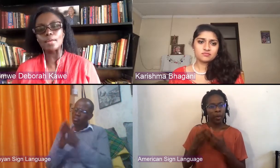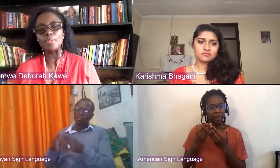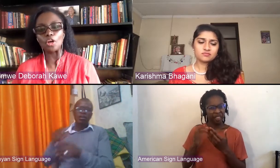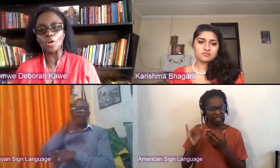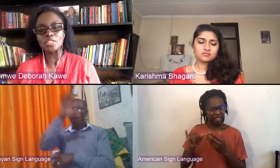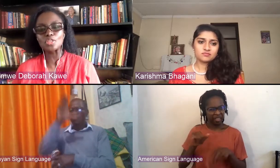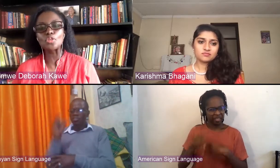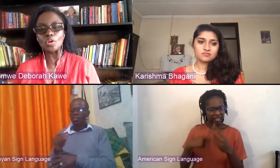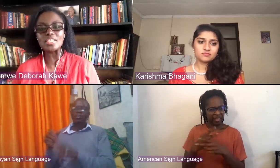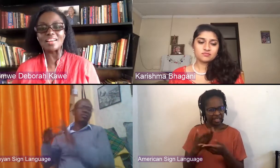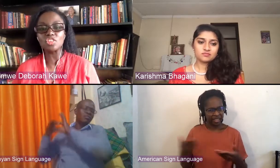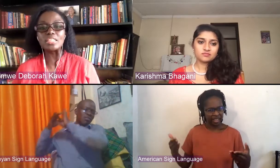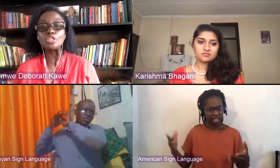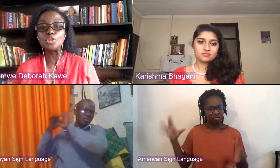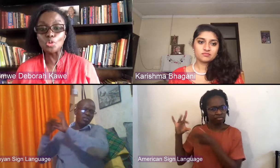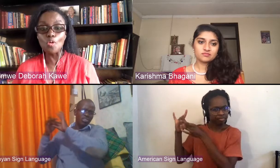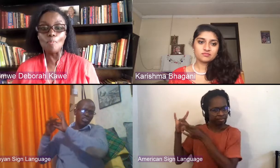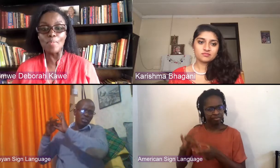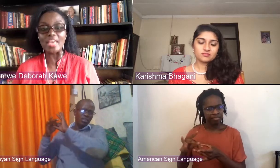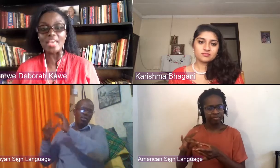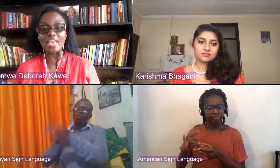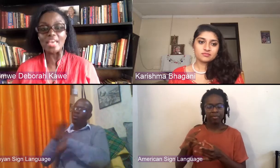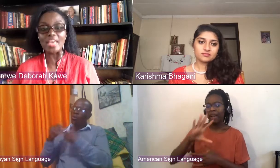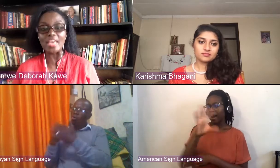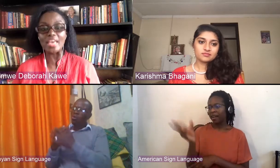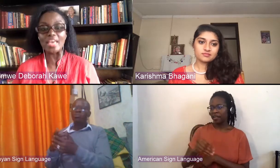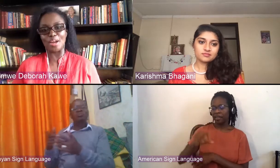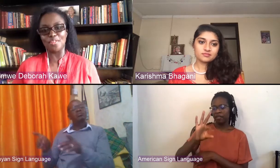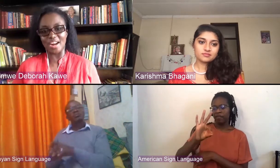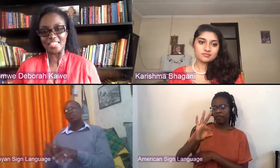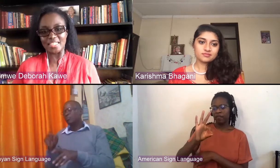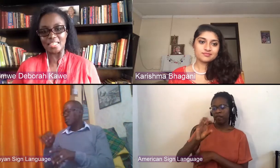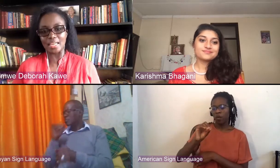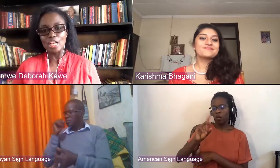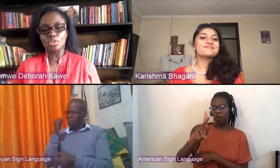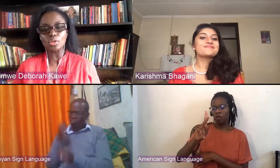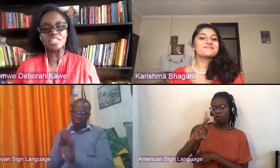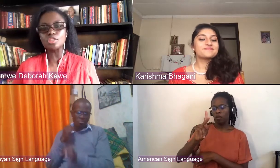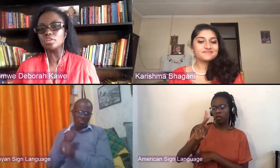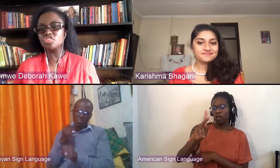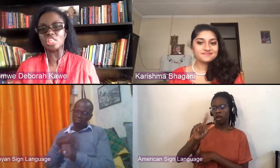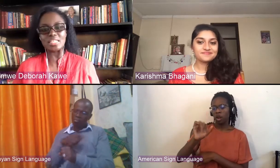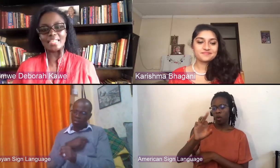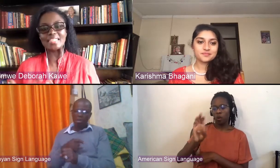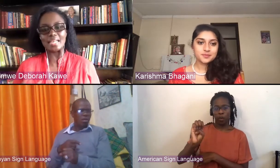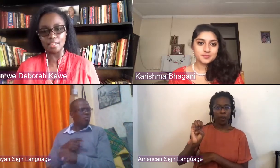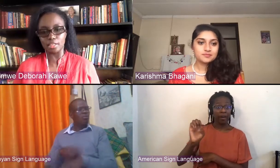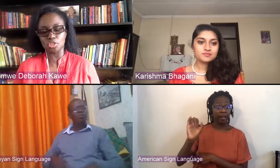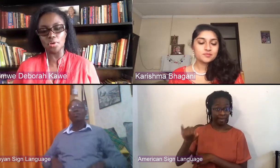because those actually do make their way into my writing. So it's not just like telling a story,